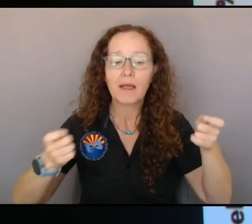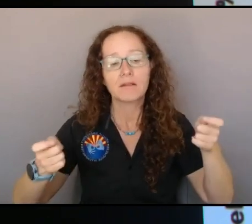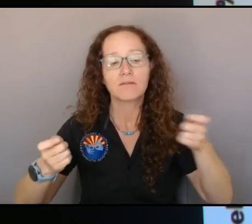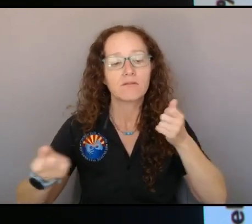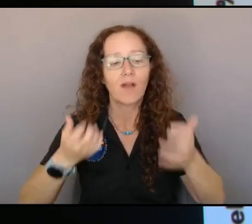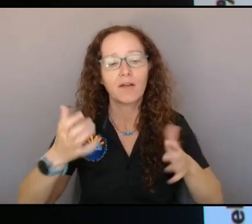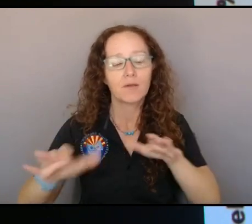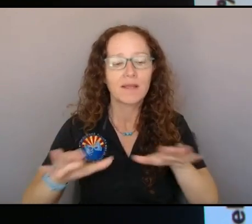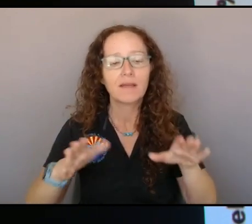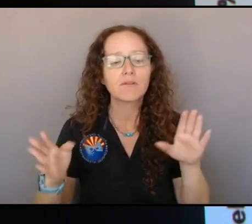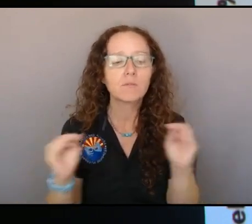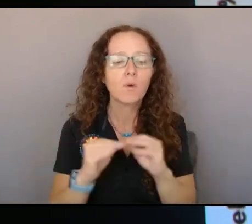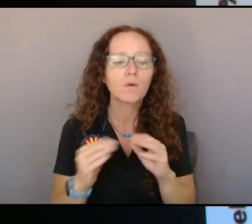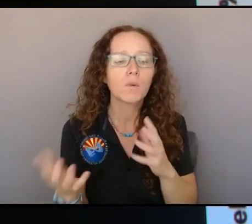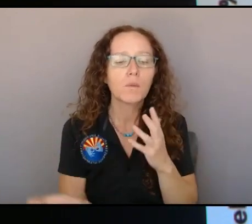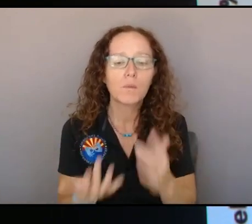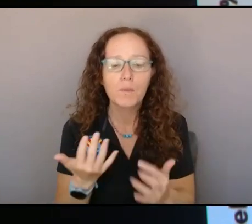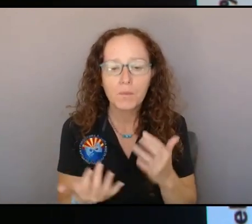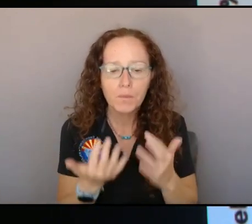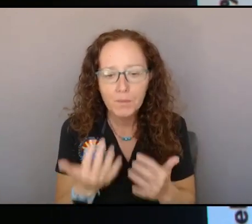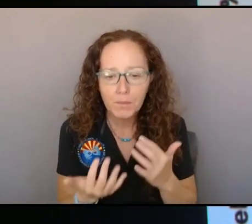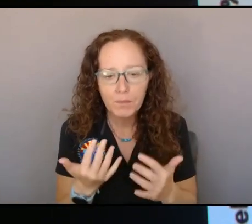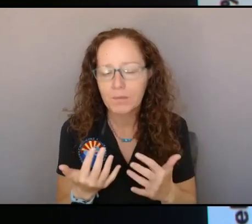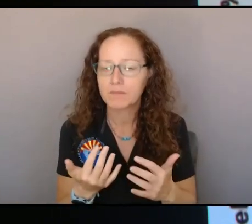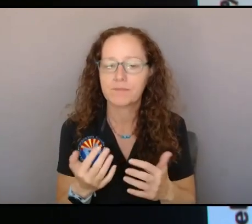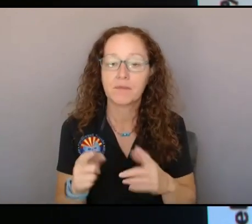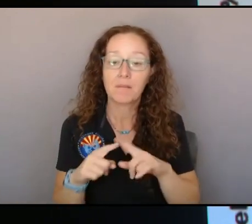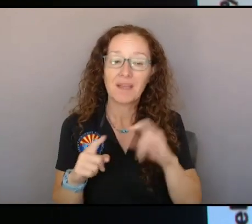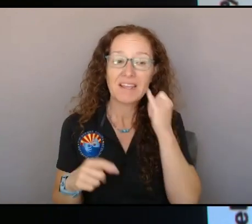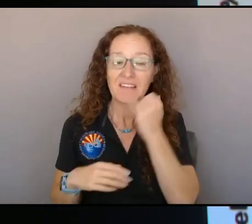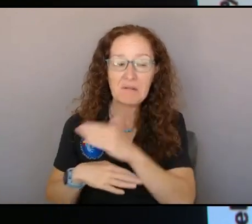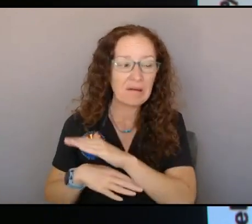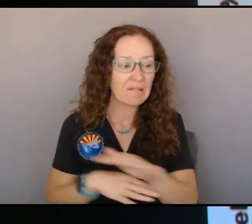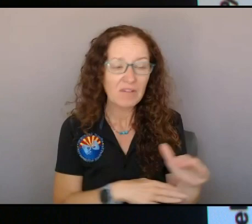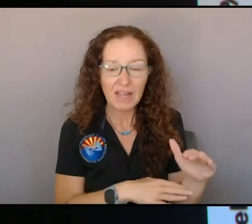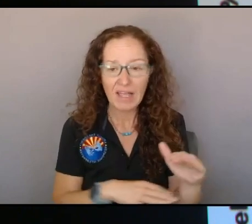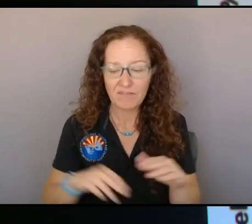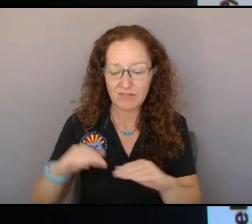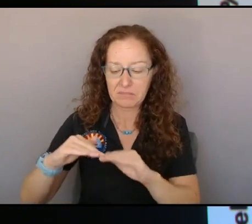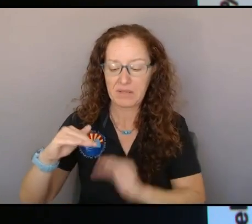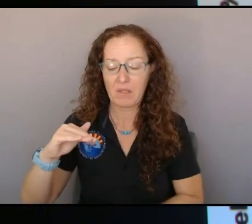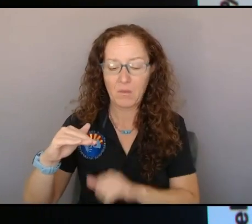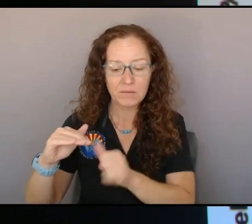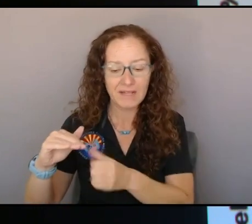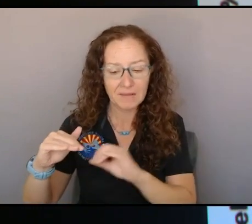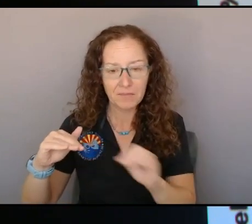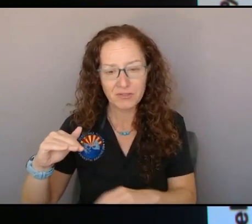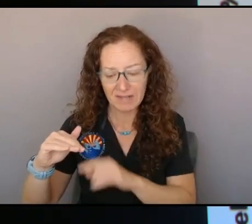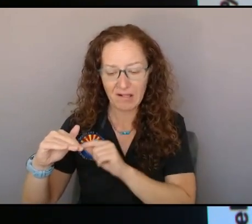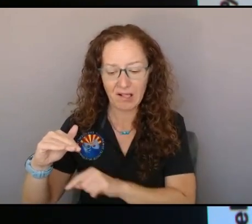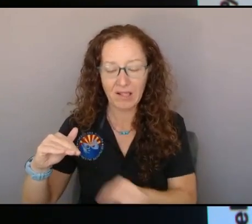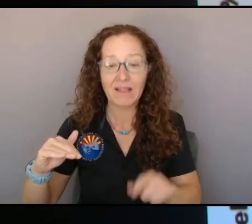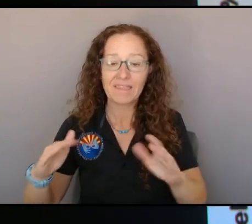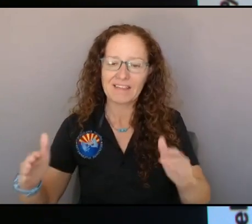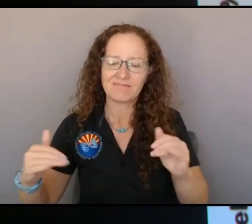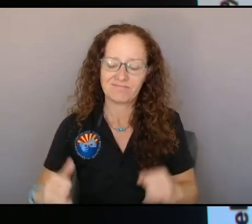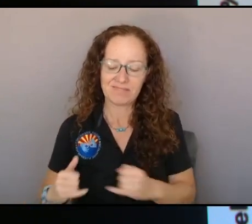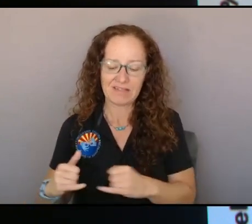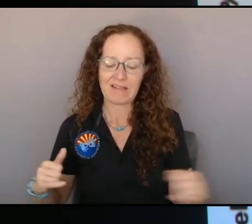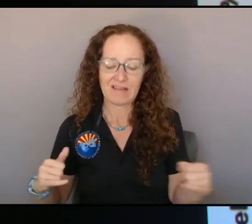when you have relative humidities dropping below 10%, this red line here, and then in the night times these are-- every one of